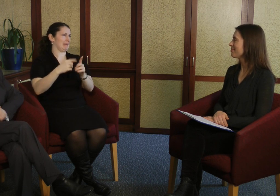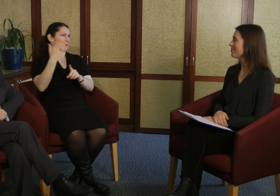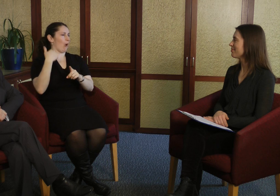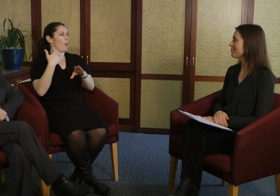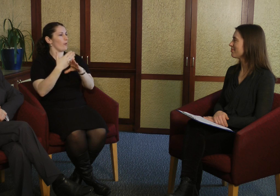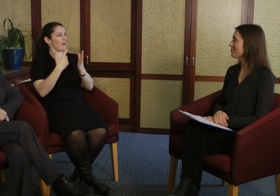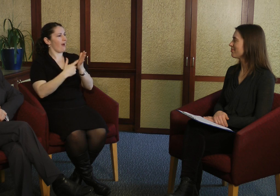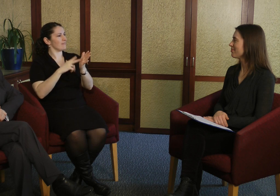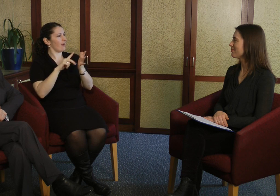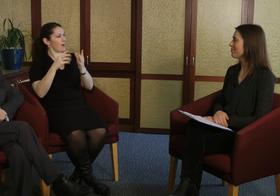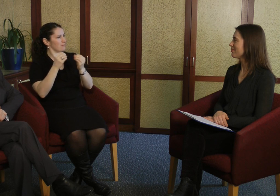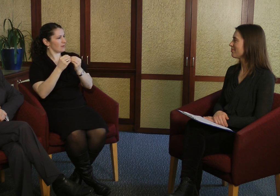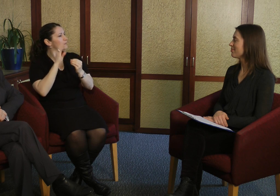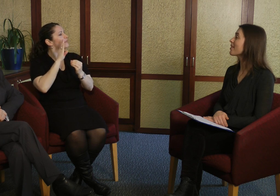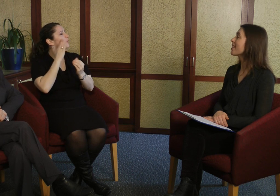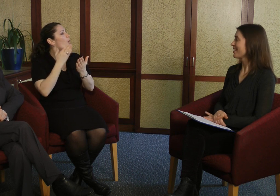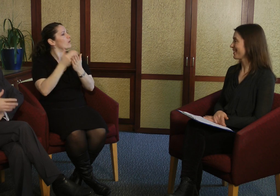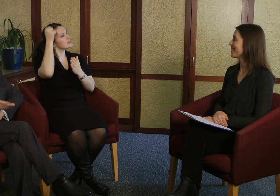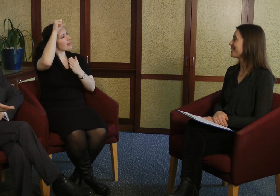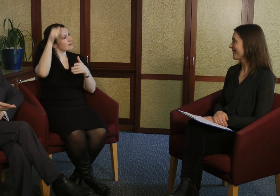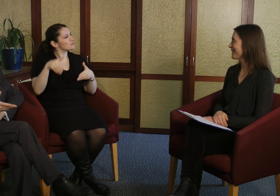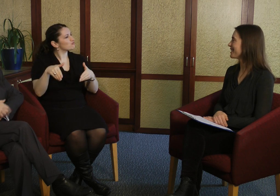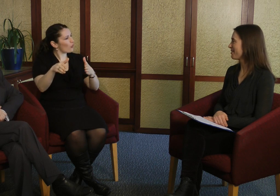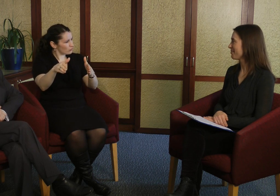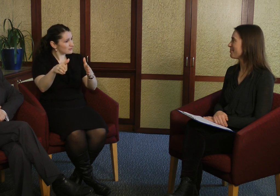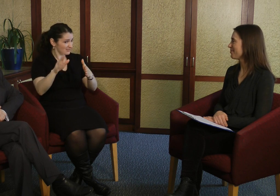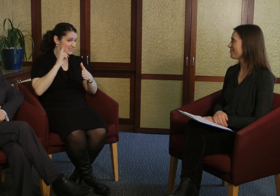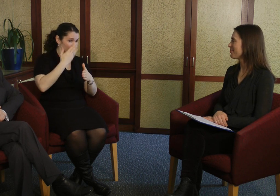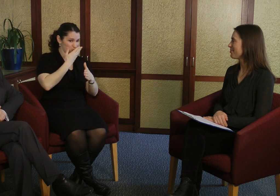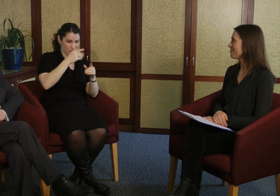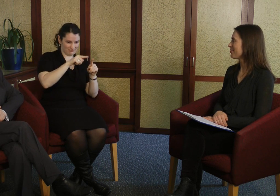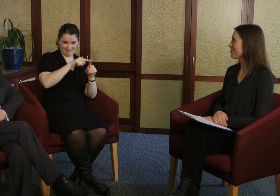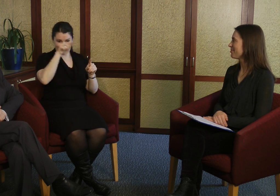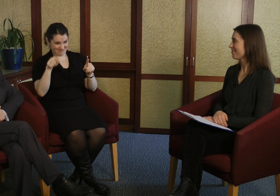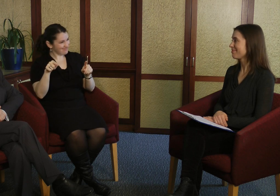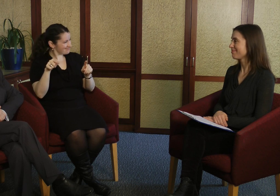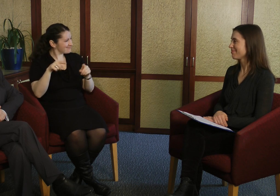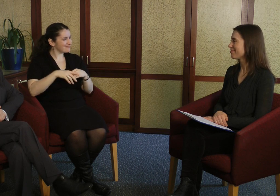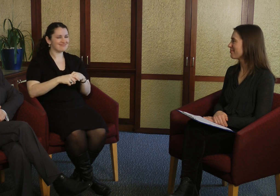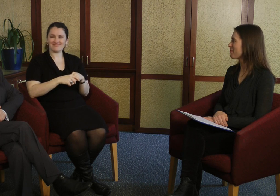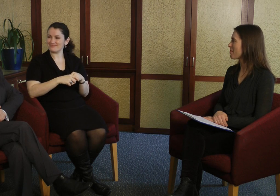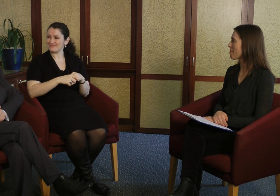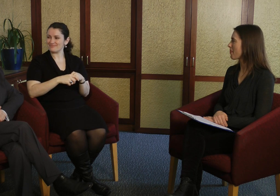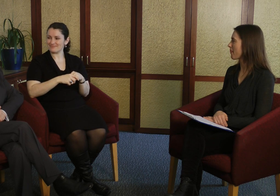to be on St Kilda Road just up from the Deaf college. And we often would have people get